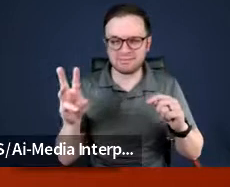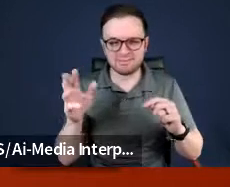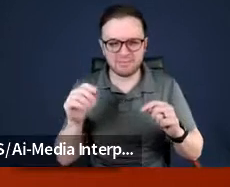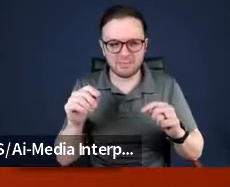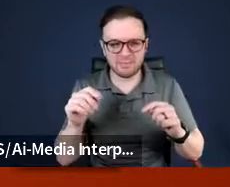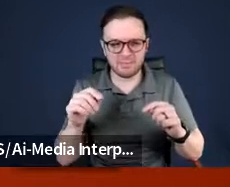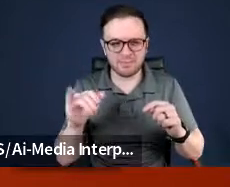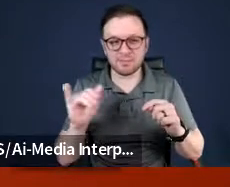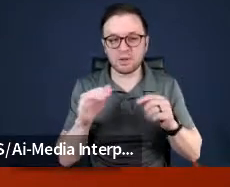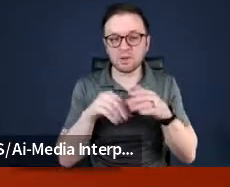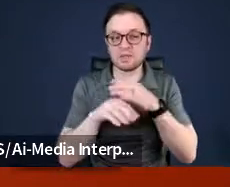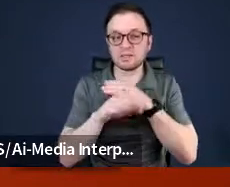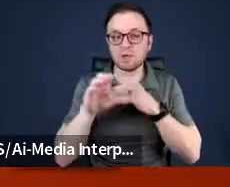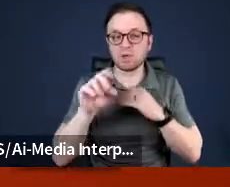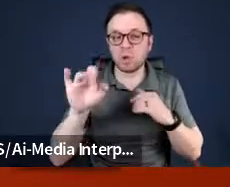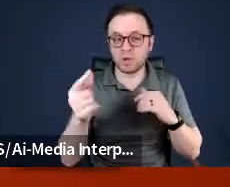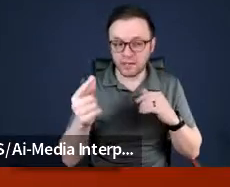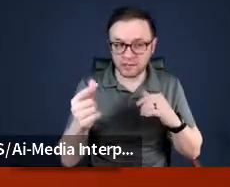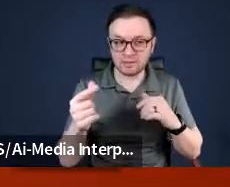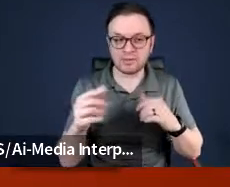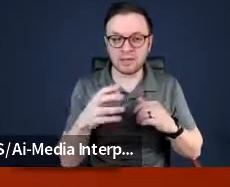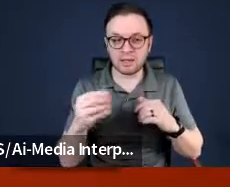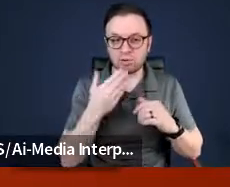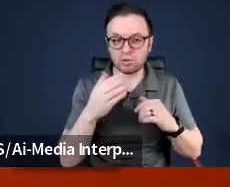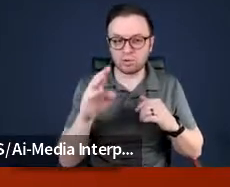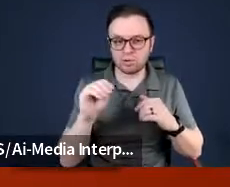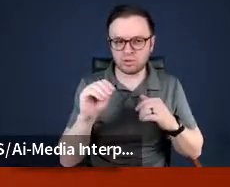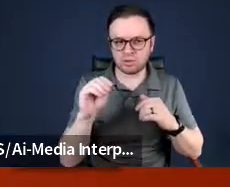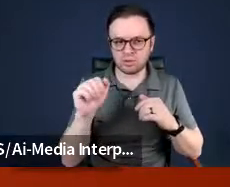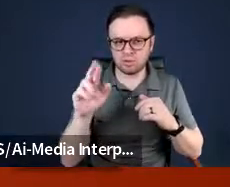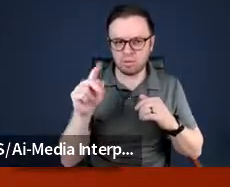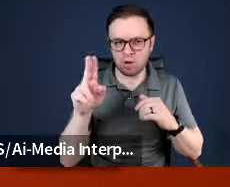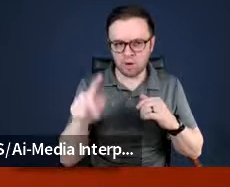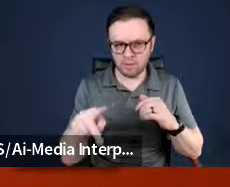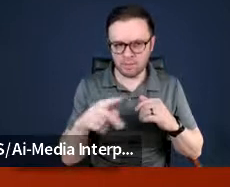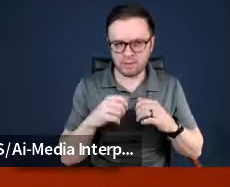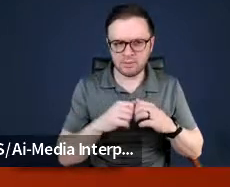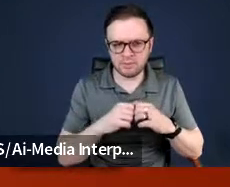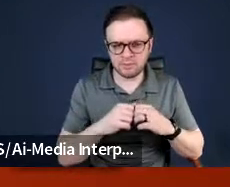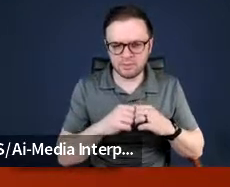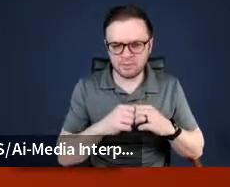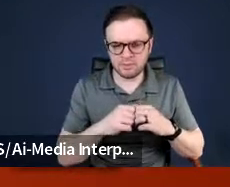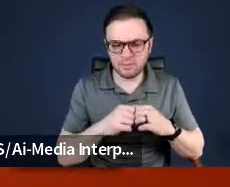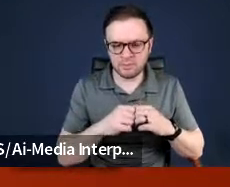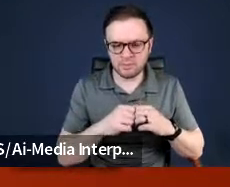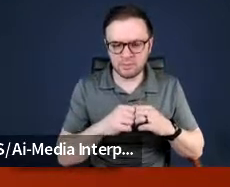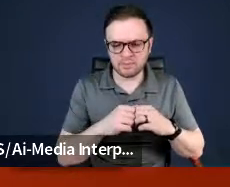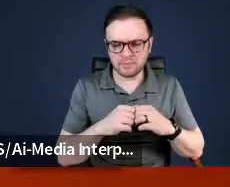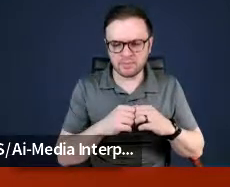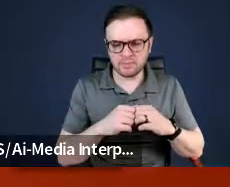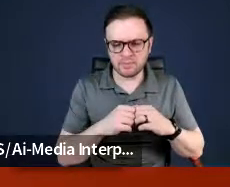all over the place because that is confusing for nonvisual access users but also just for a lot of people.